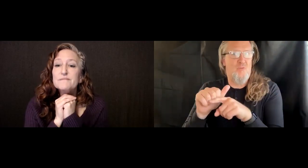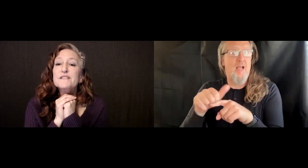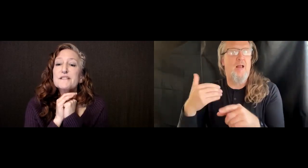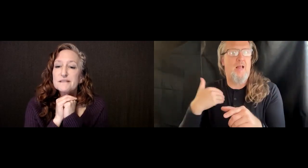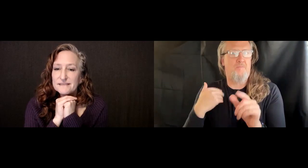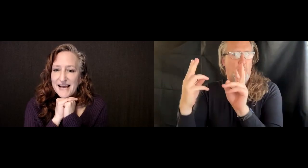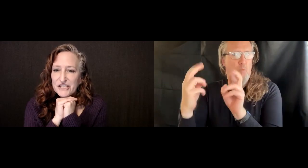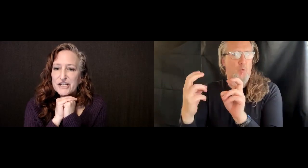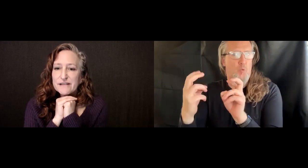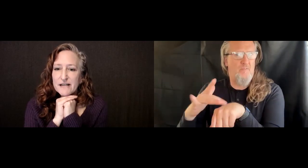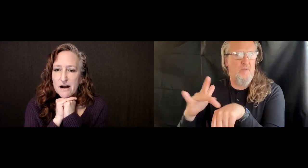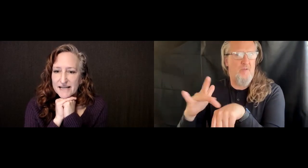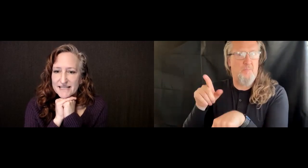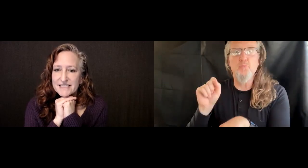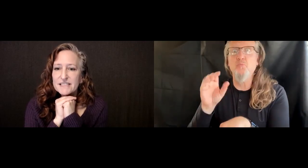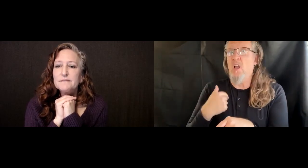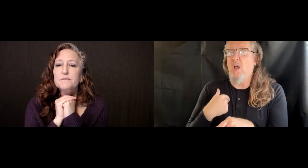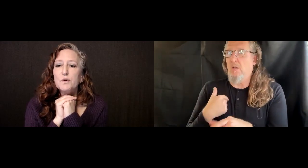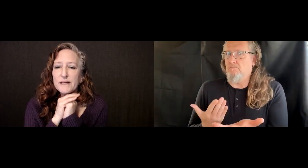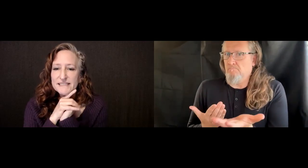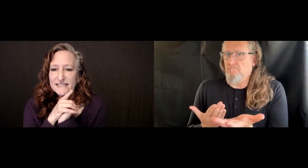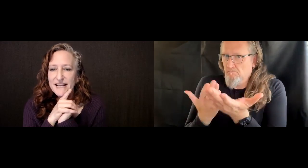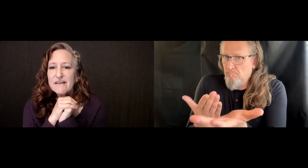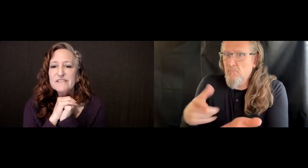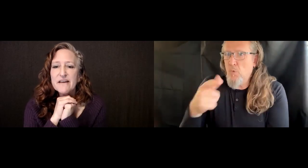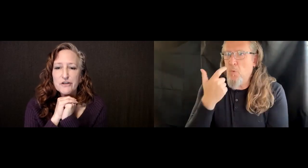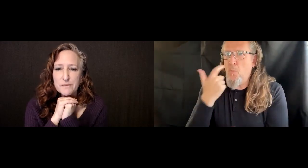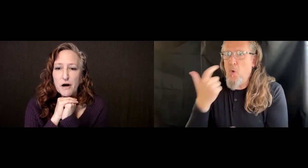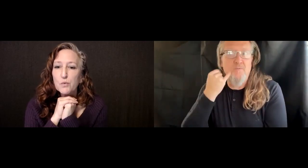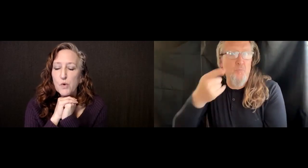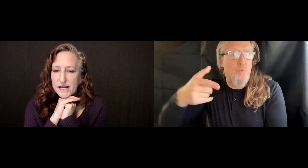Last year in August we did have Deafhood part one.